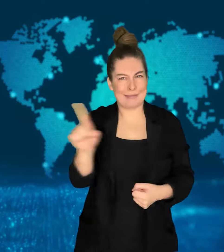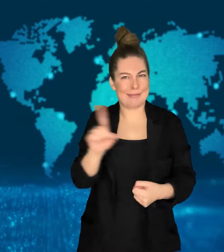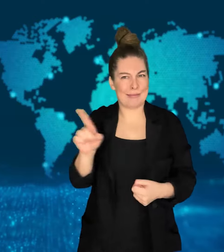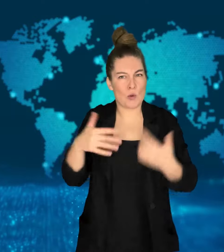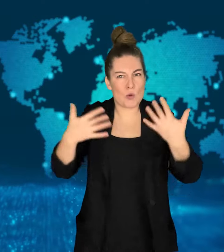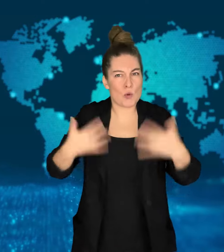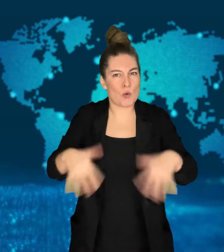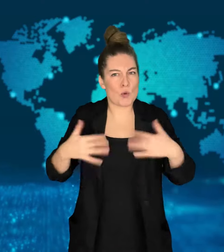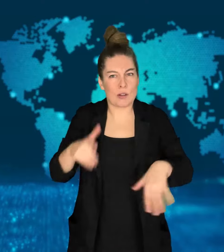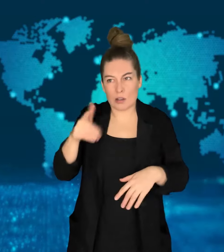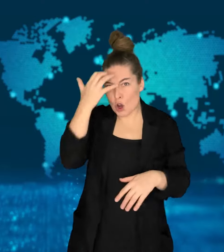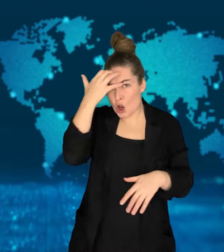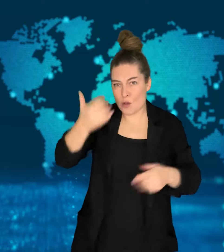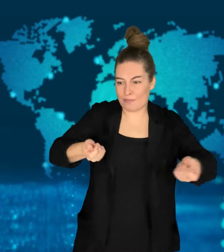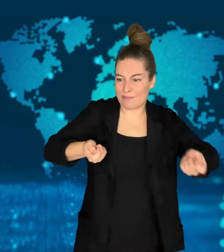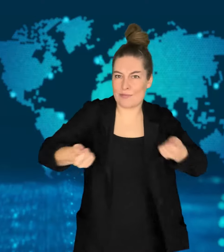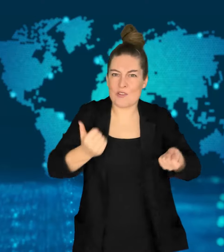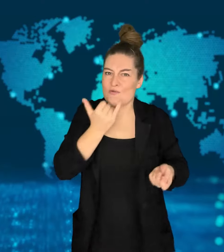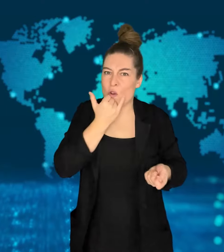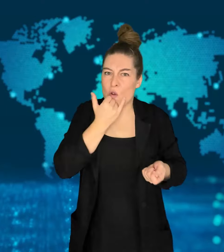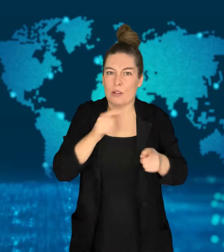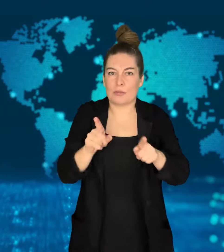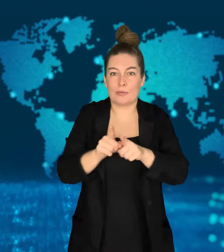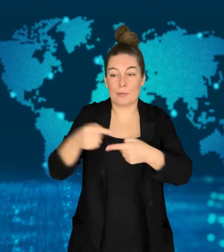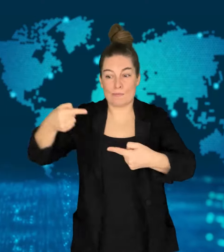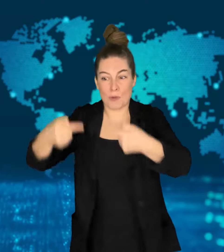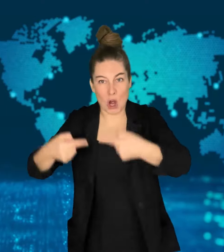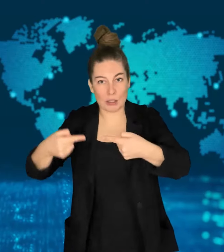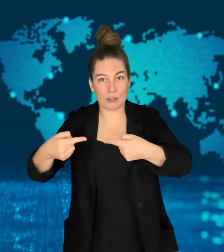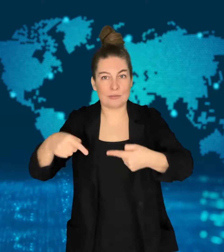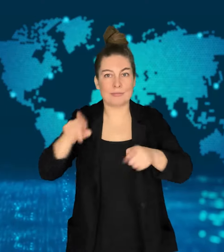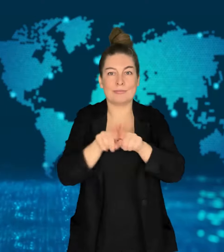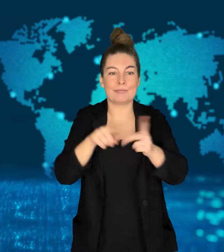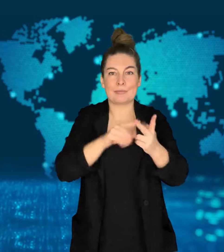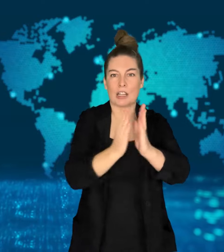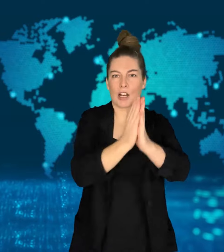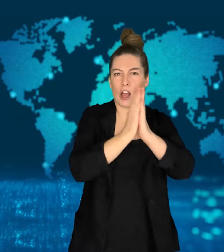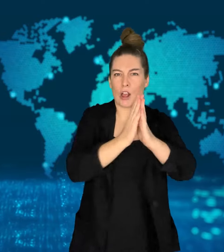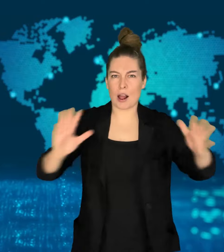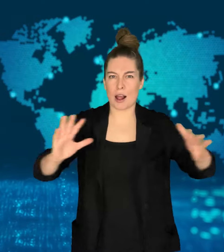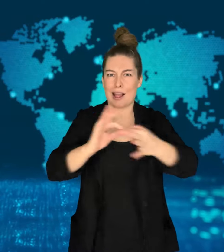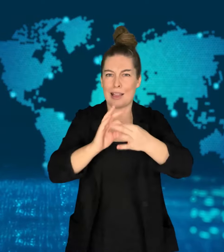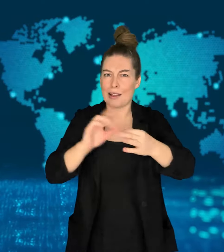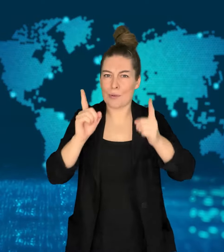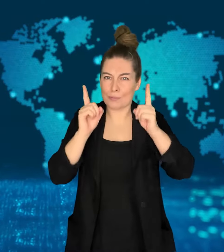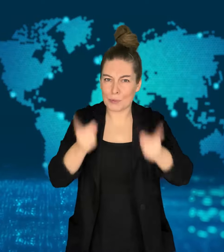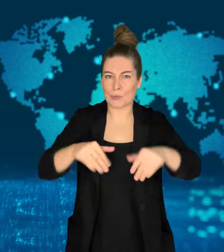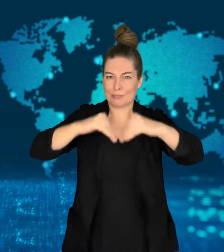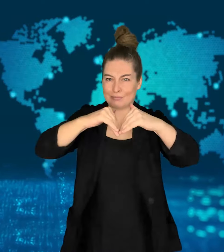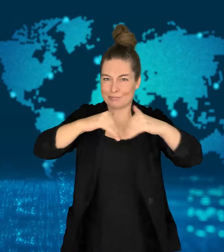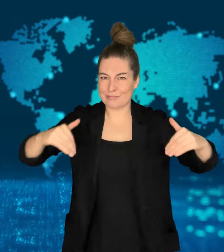the Prime Minister.